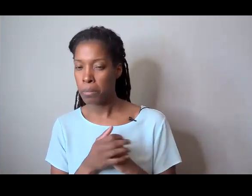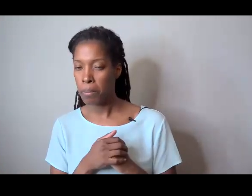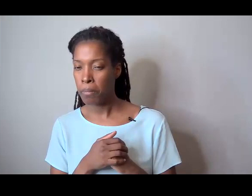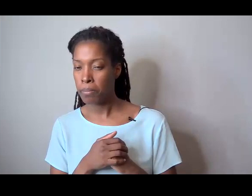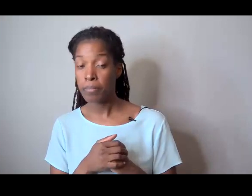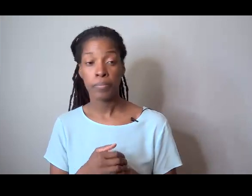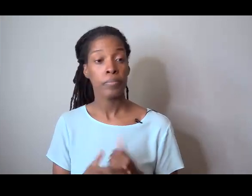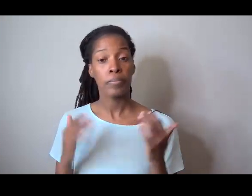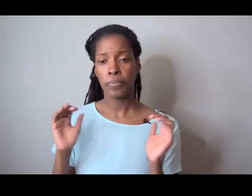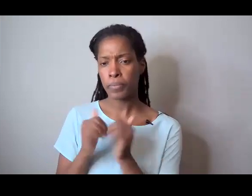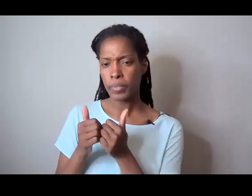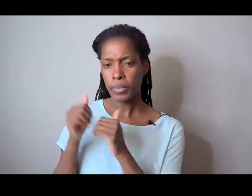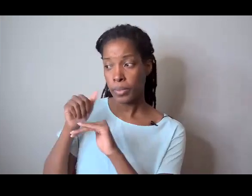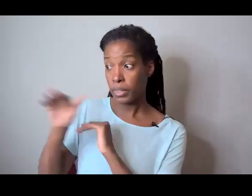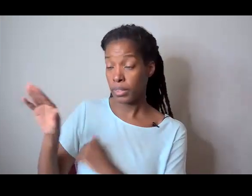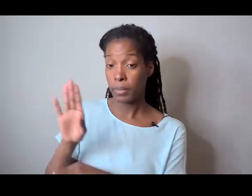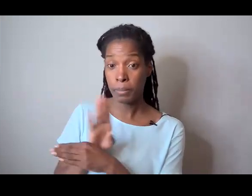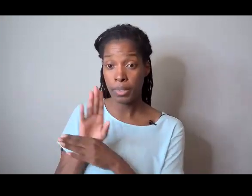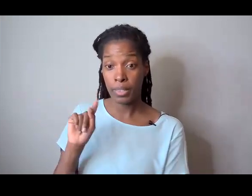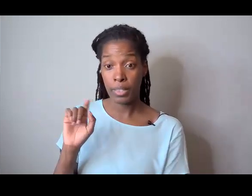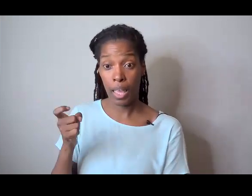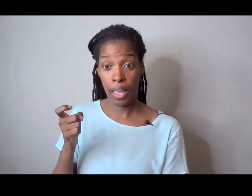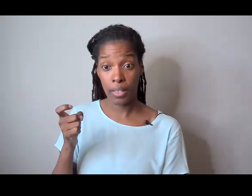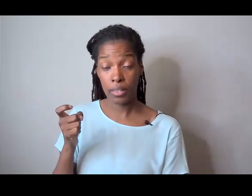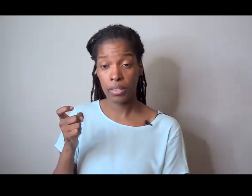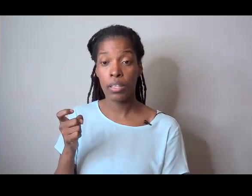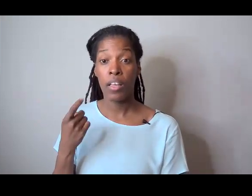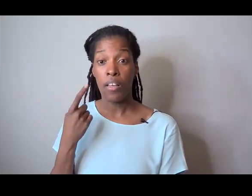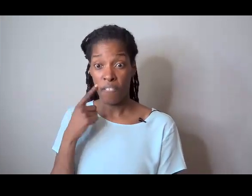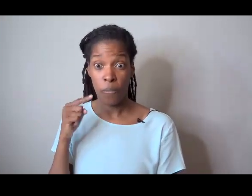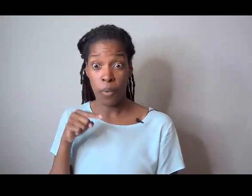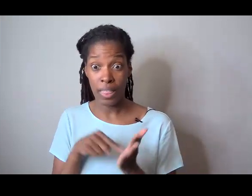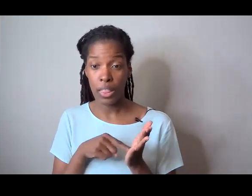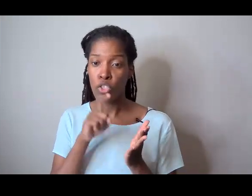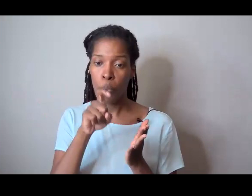For this one, you do actually have to get that tax return to your local office.